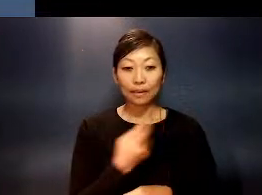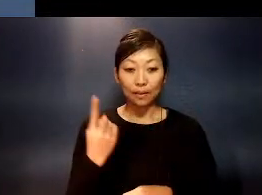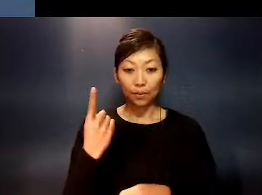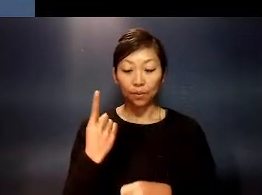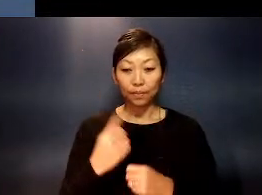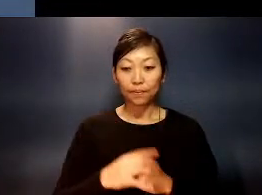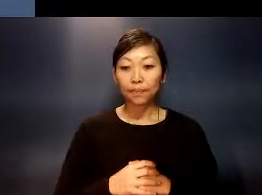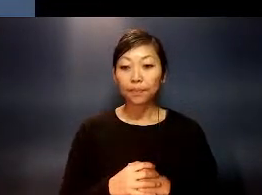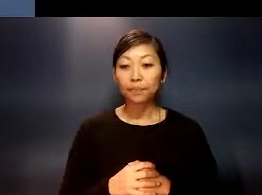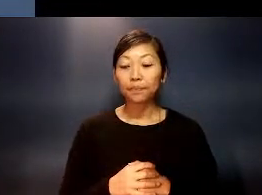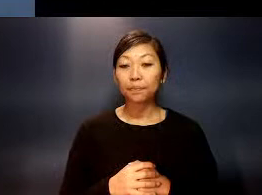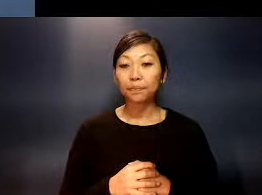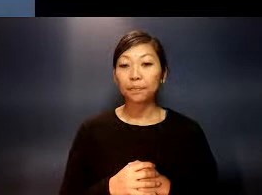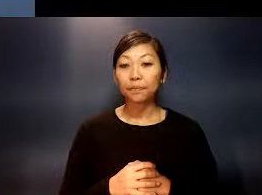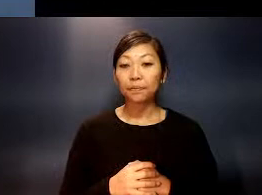HECKER O'BRIEN.